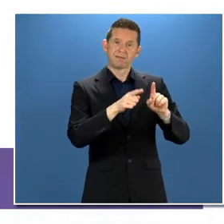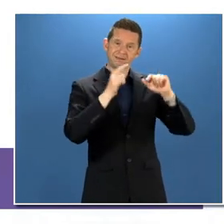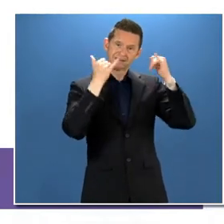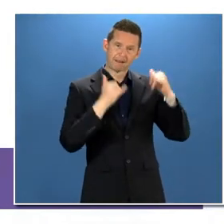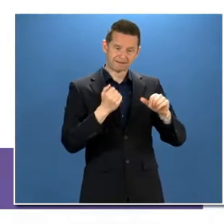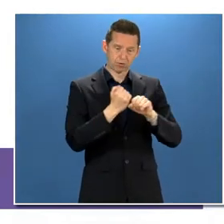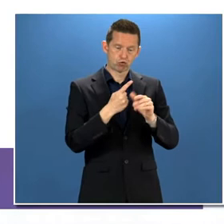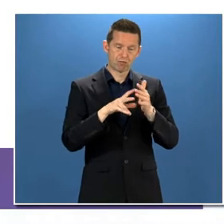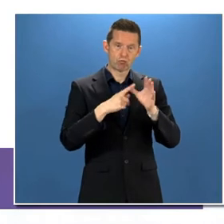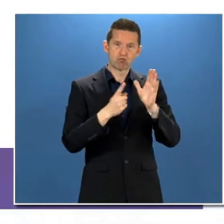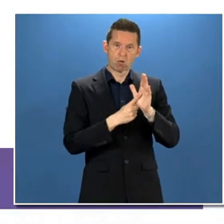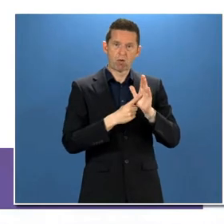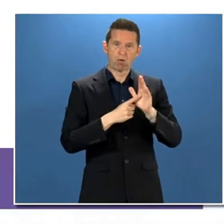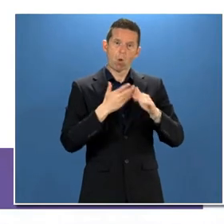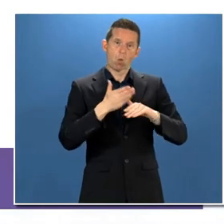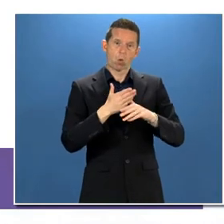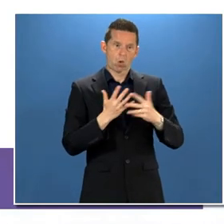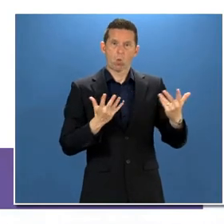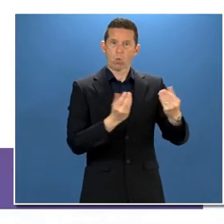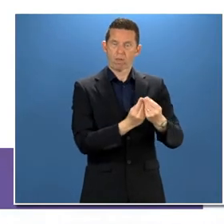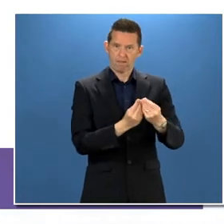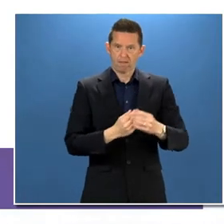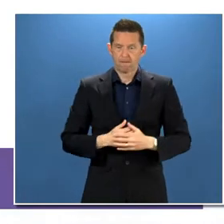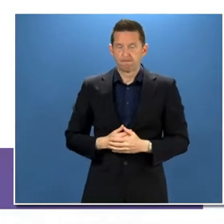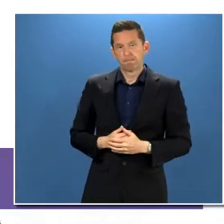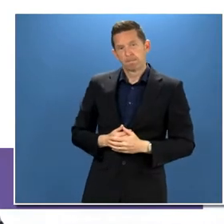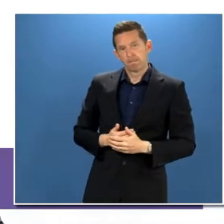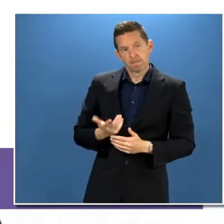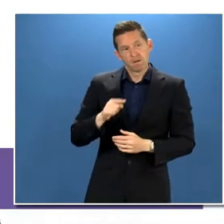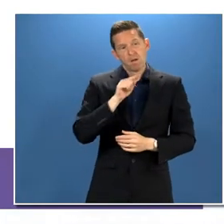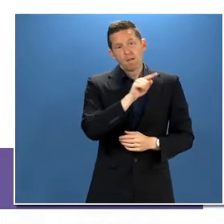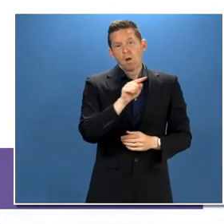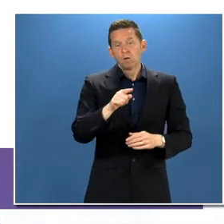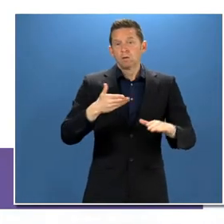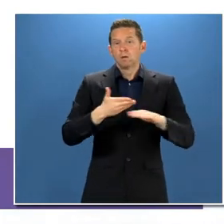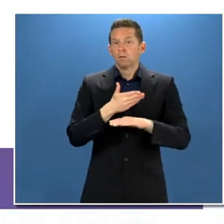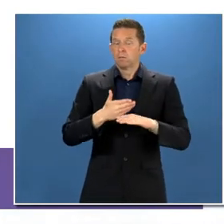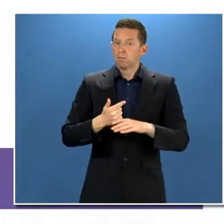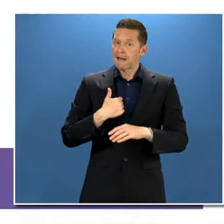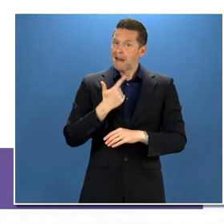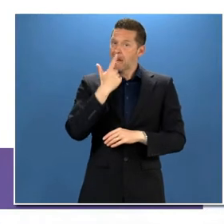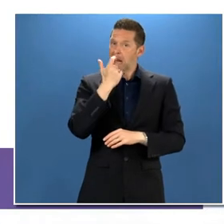In all these particular roles, I was particularly lucky that some individuals took a great interest in me.